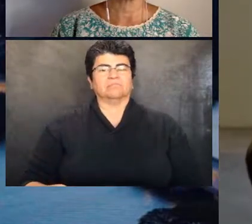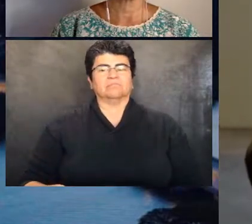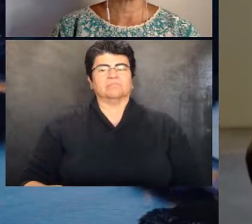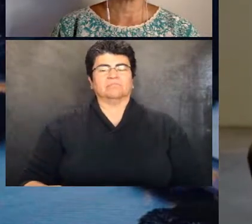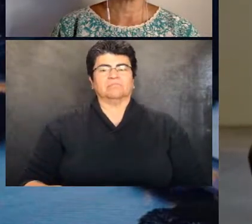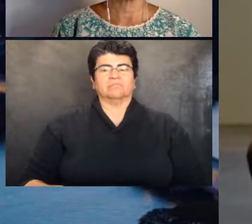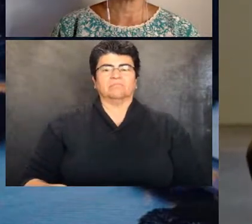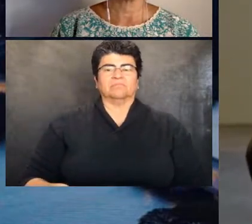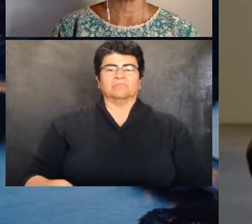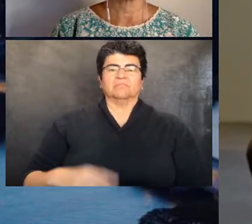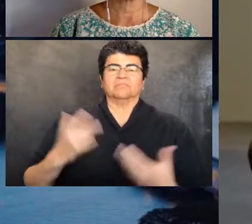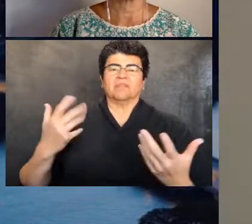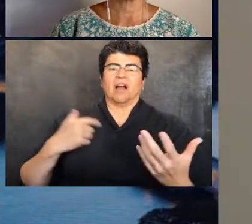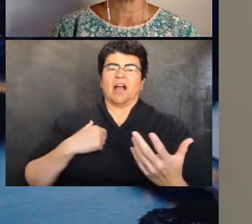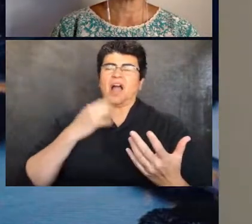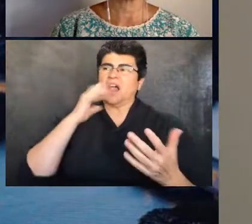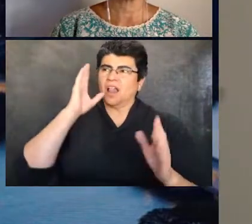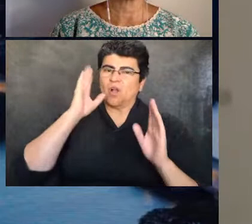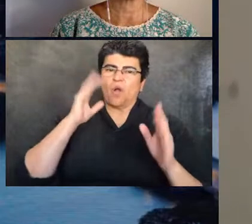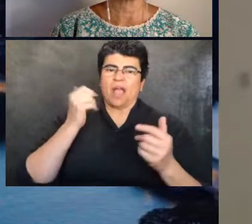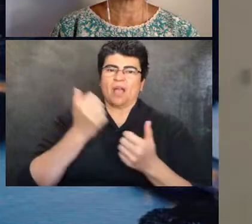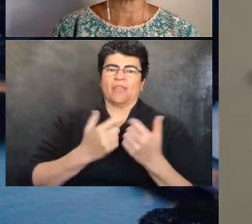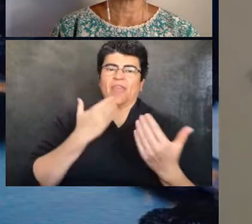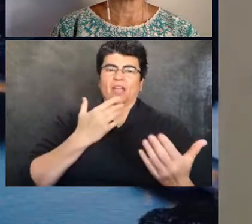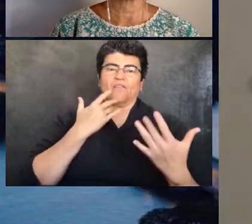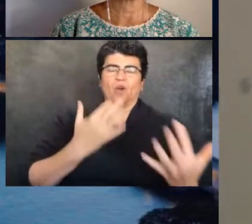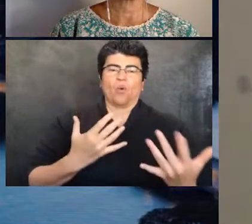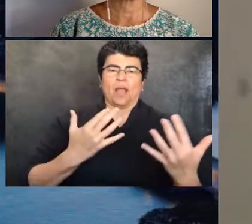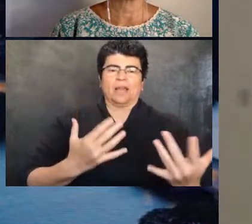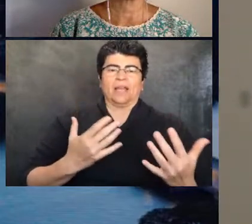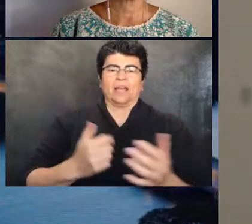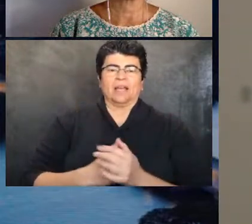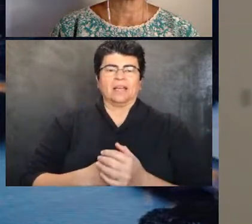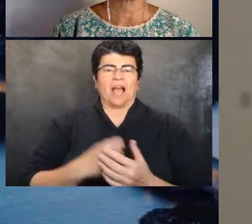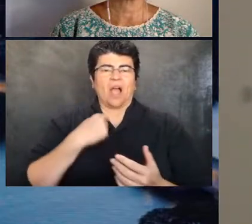Sorry for the wait, everyone. We've been in a pitter patter for five minutes.